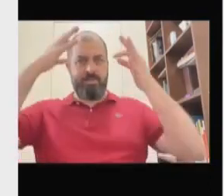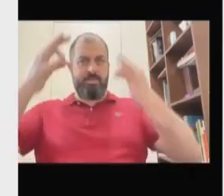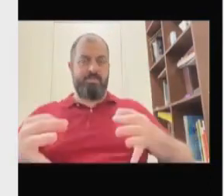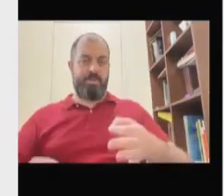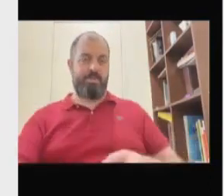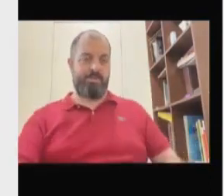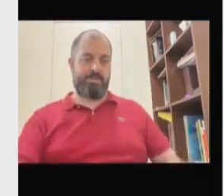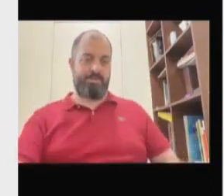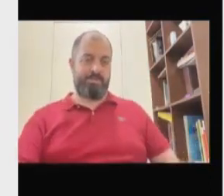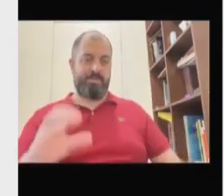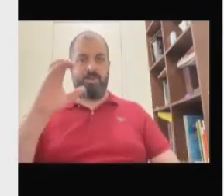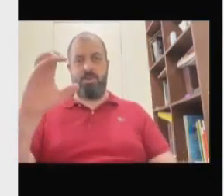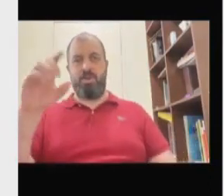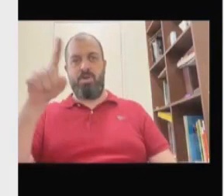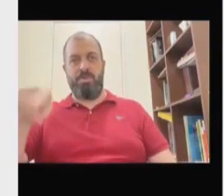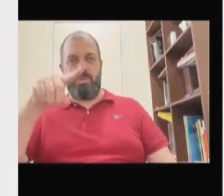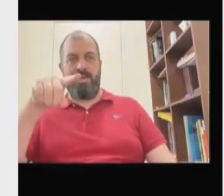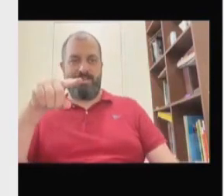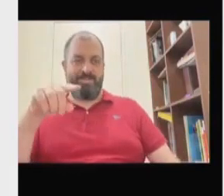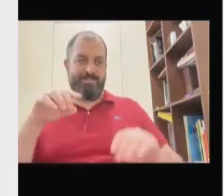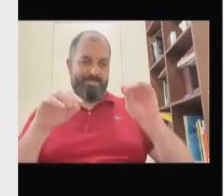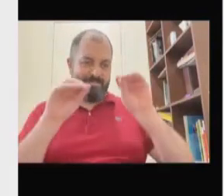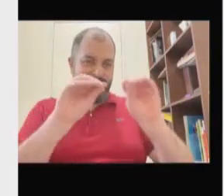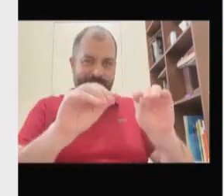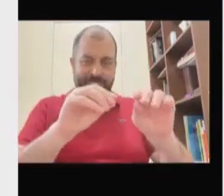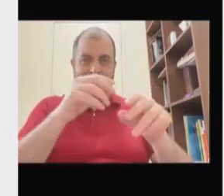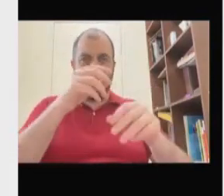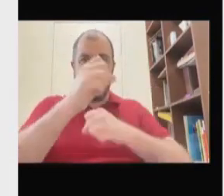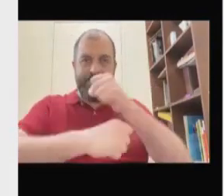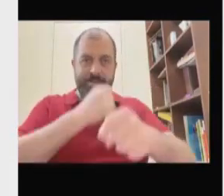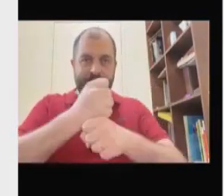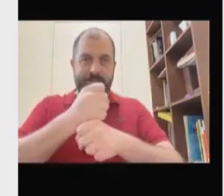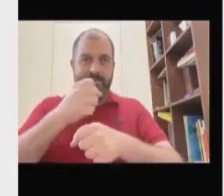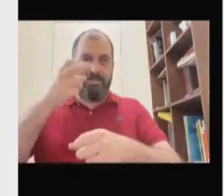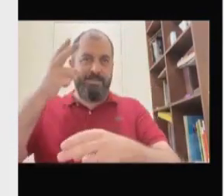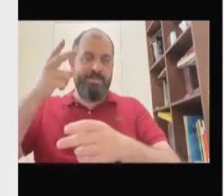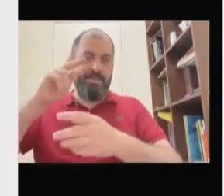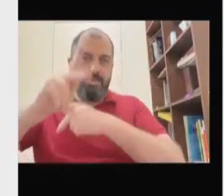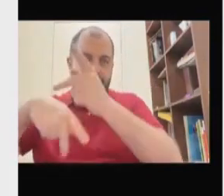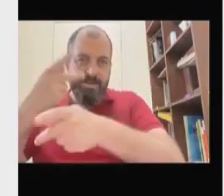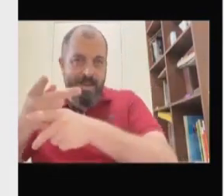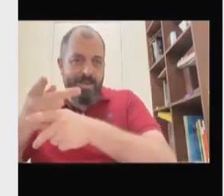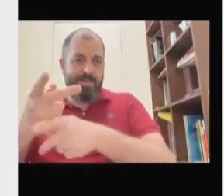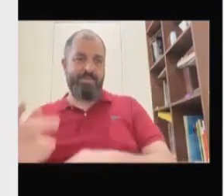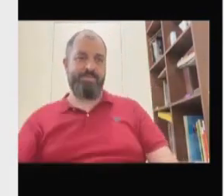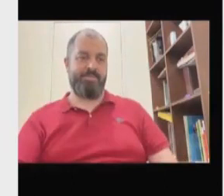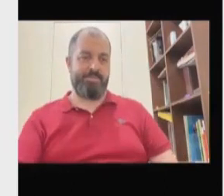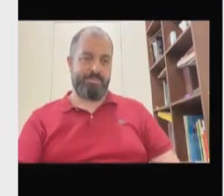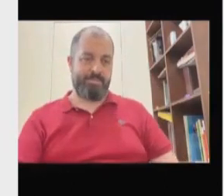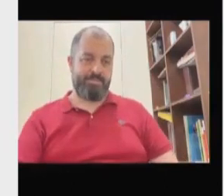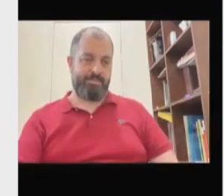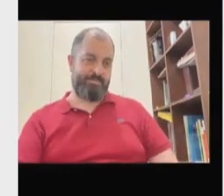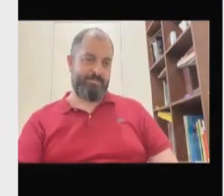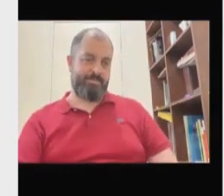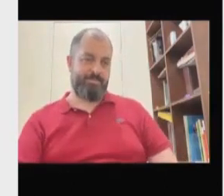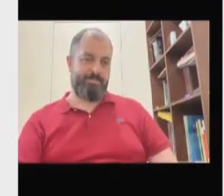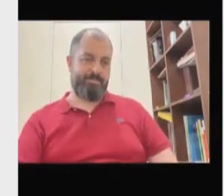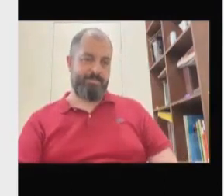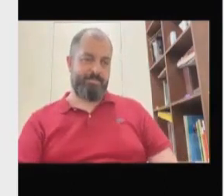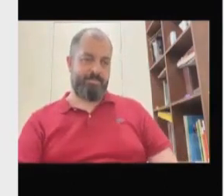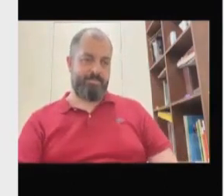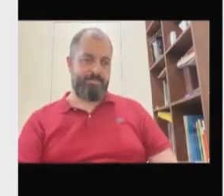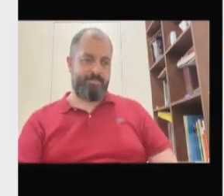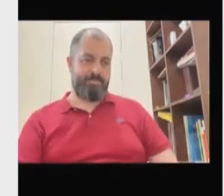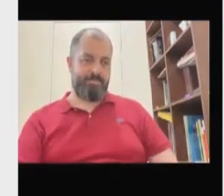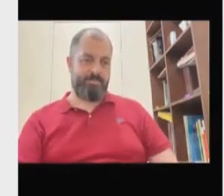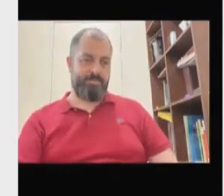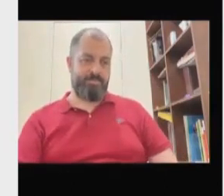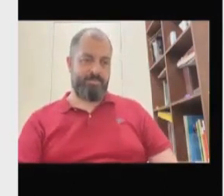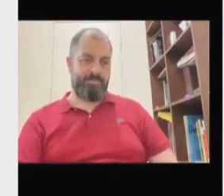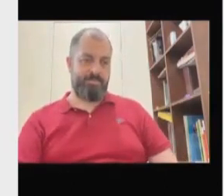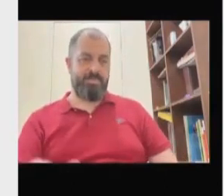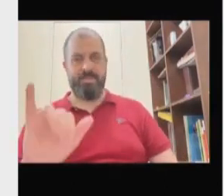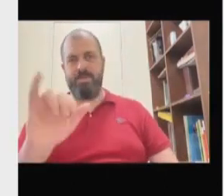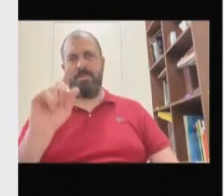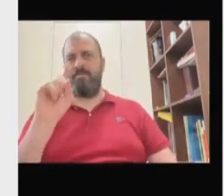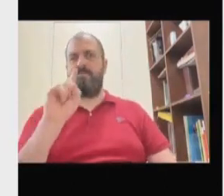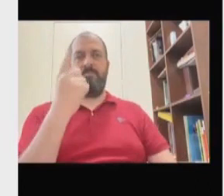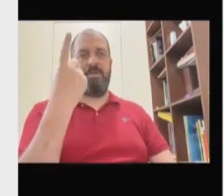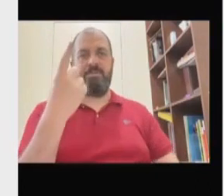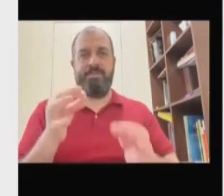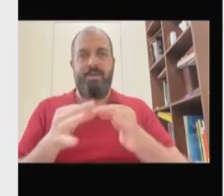It also lets you put copyright information here. Like your year, what type of copywriting you have.